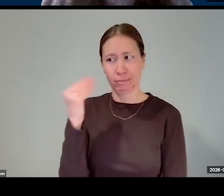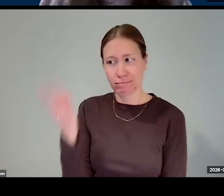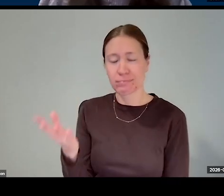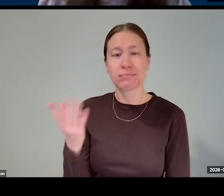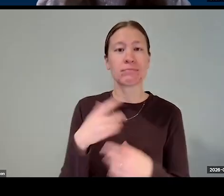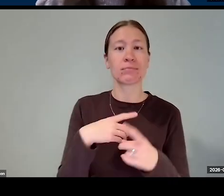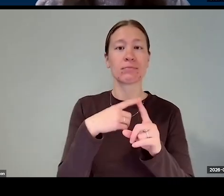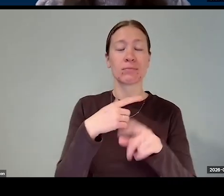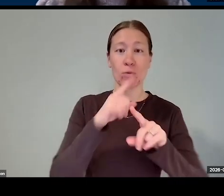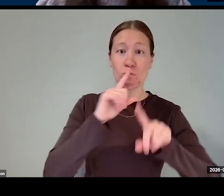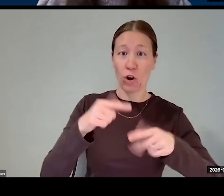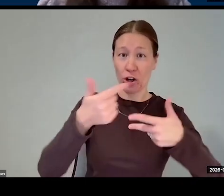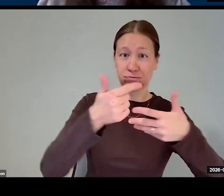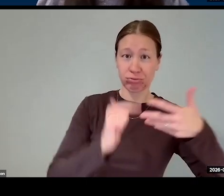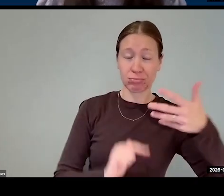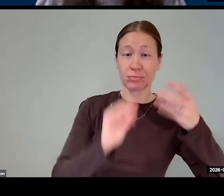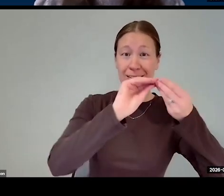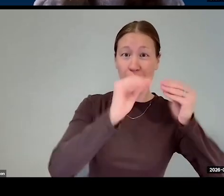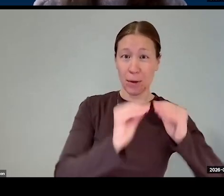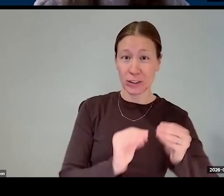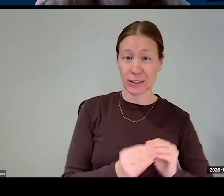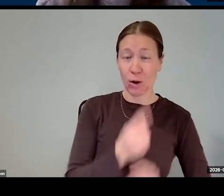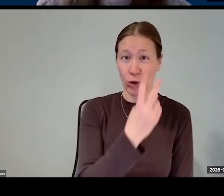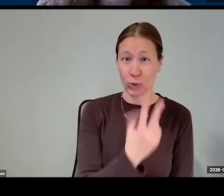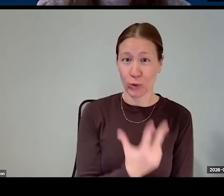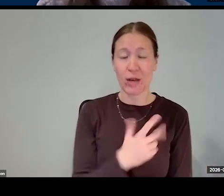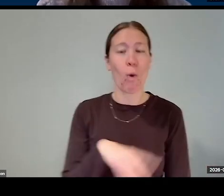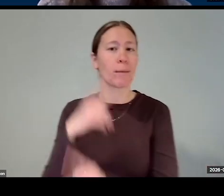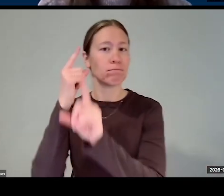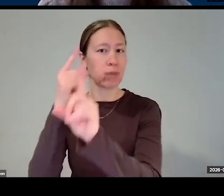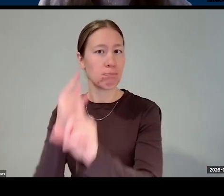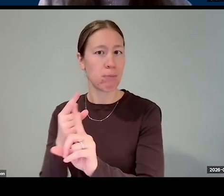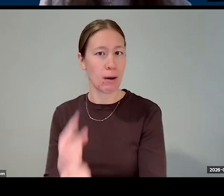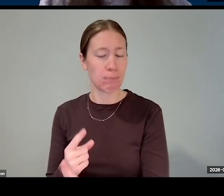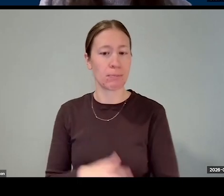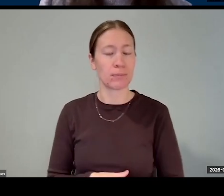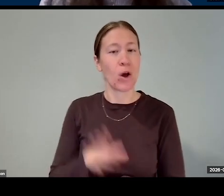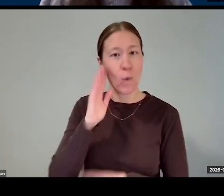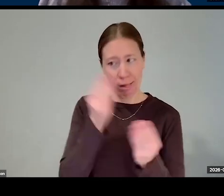or an unordered list, like bullets and that they are reading a list of items,